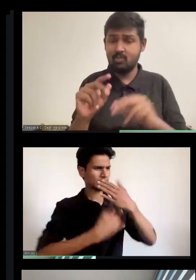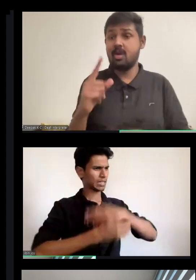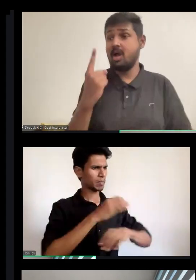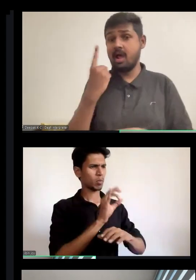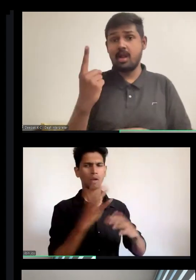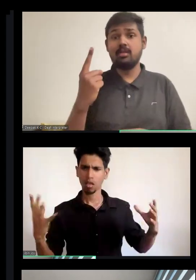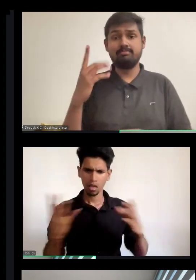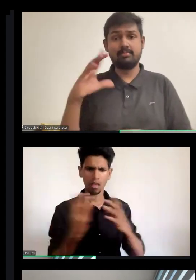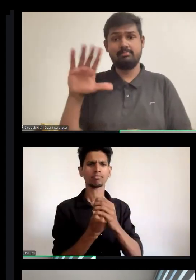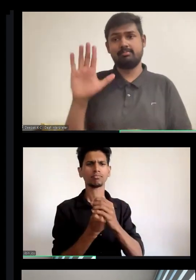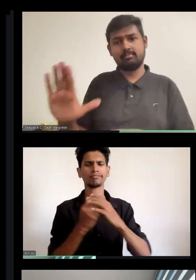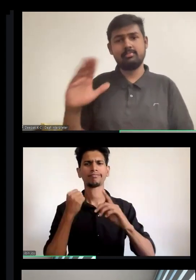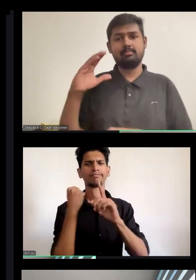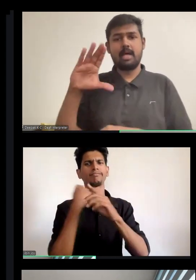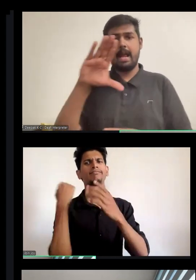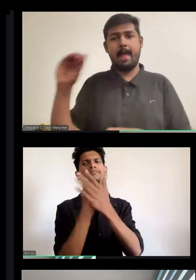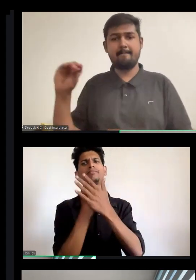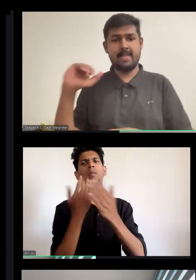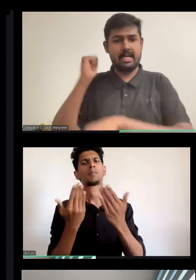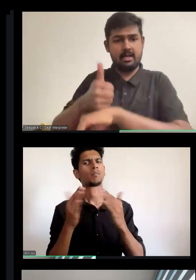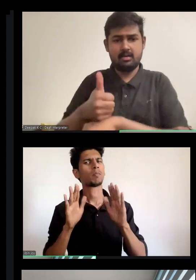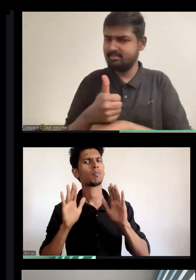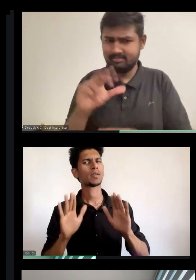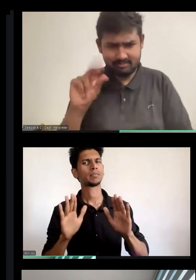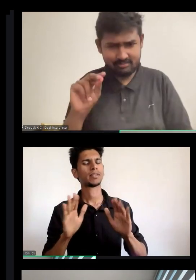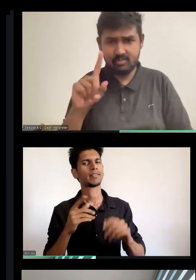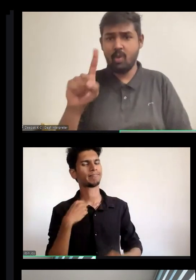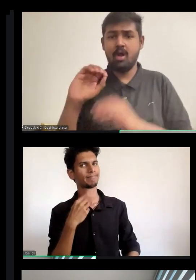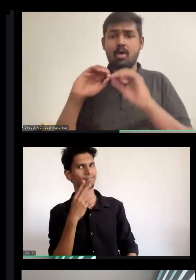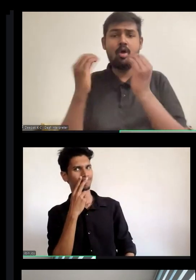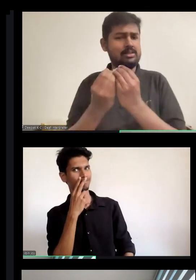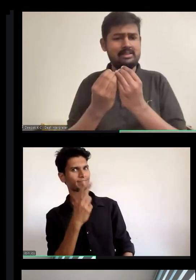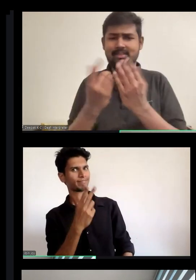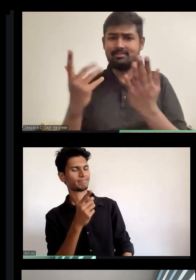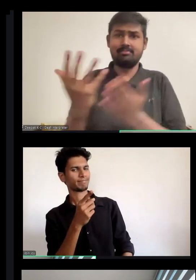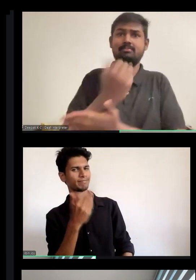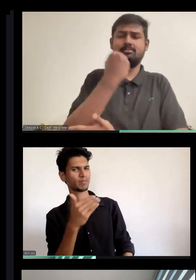Actually, I'm very deeply involved with Zero Project. They work towards a world with zero barriers.